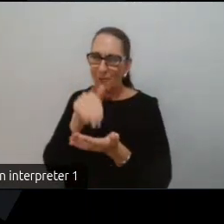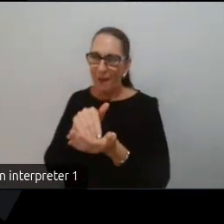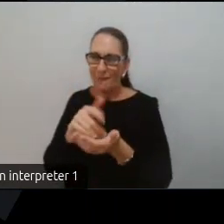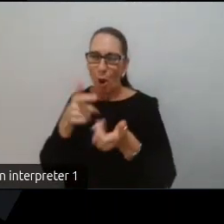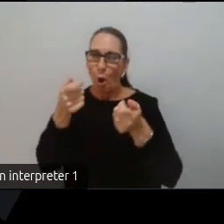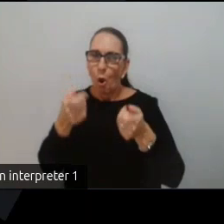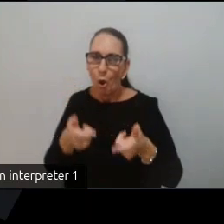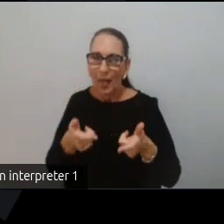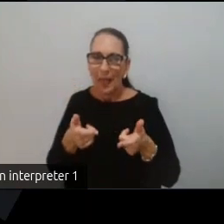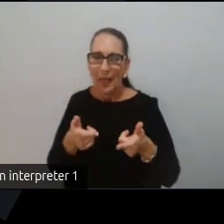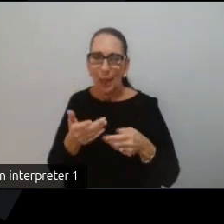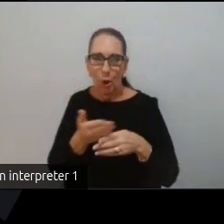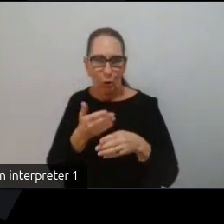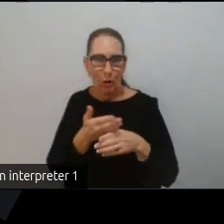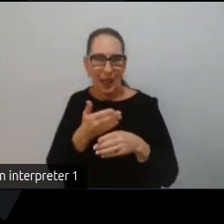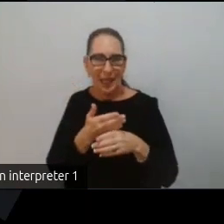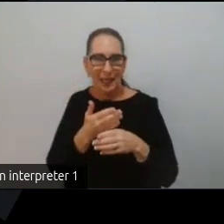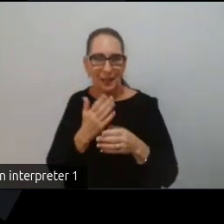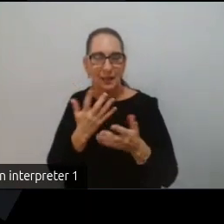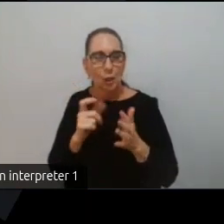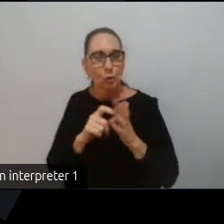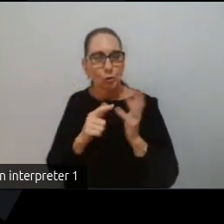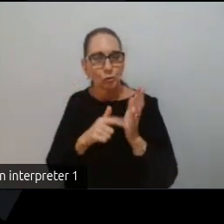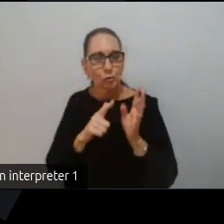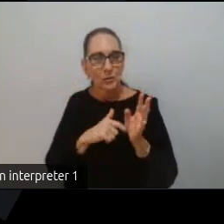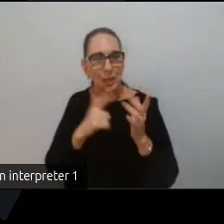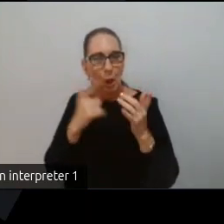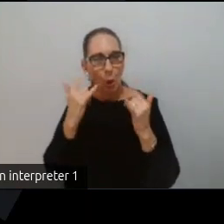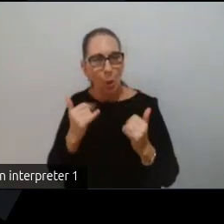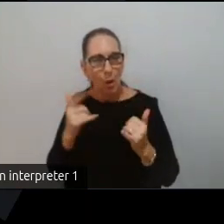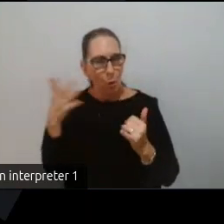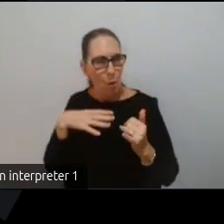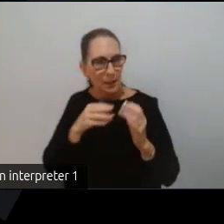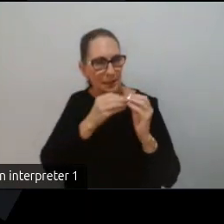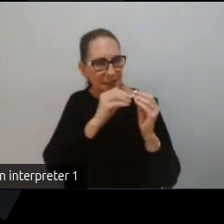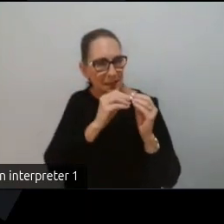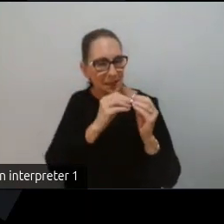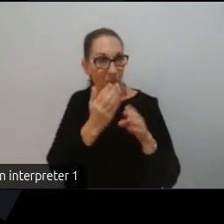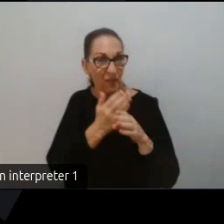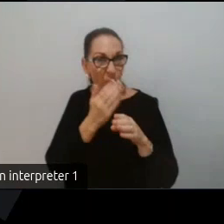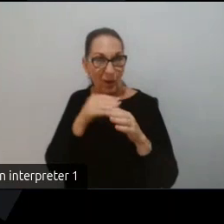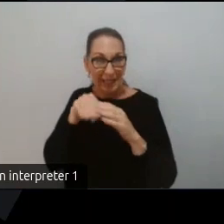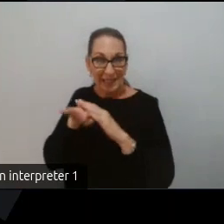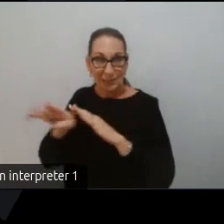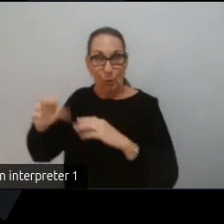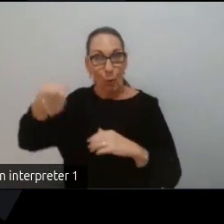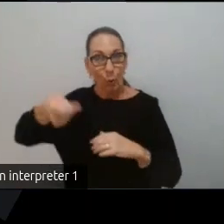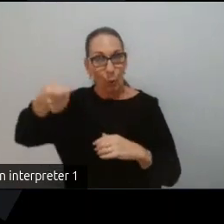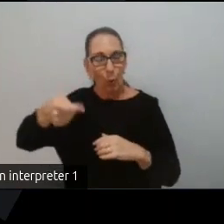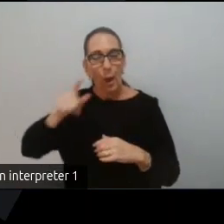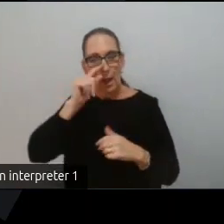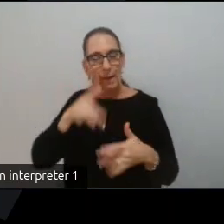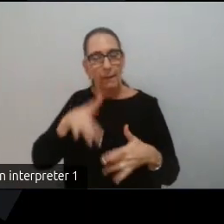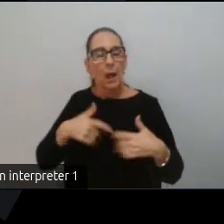um the duty lawyer um service or your court appearance so that you can be settled and ready.